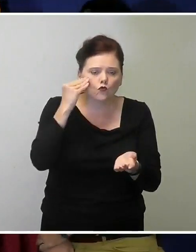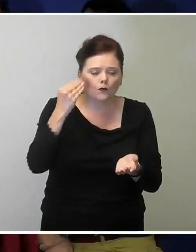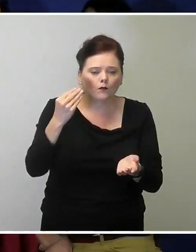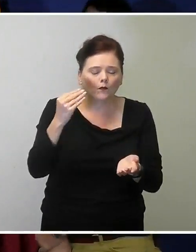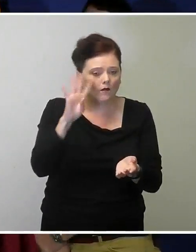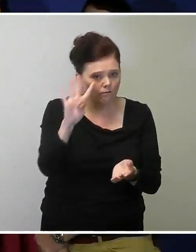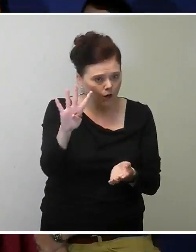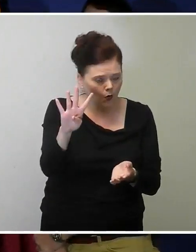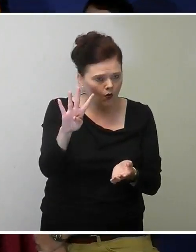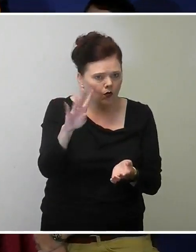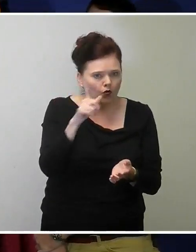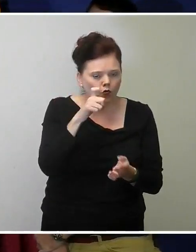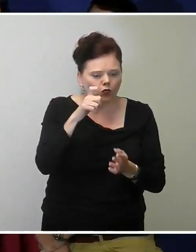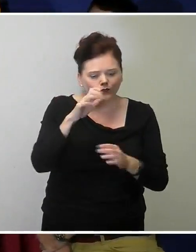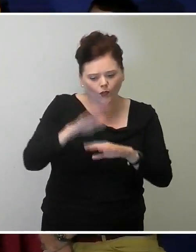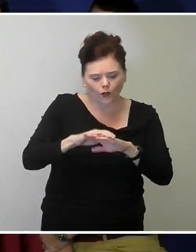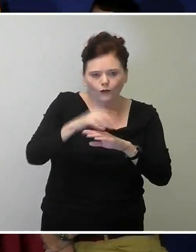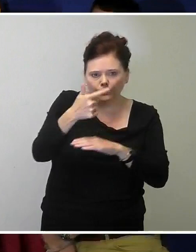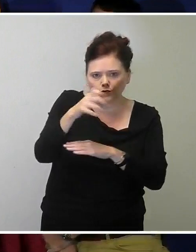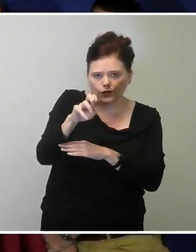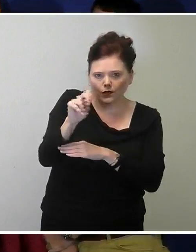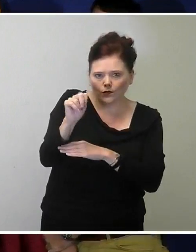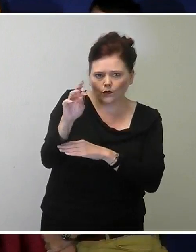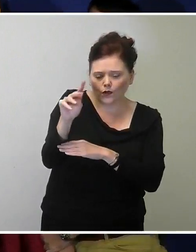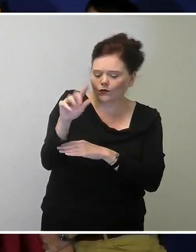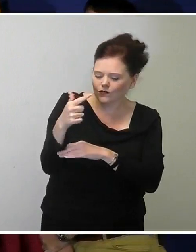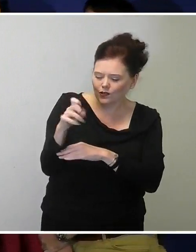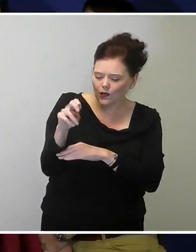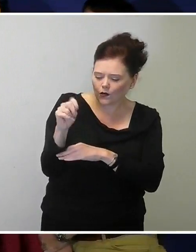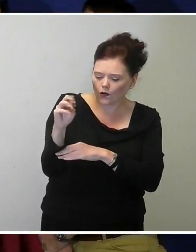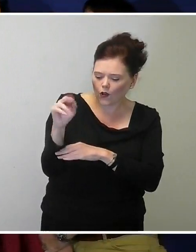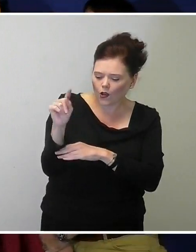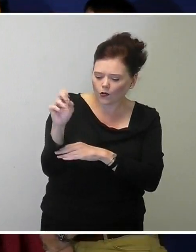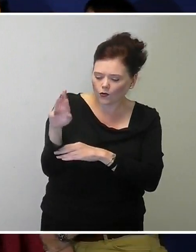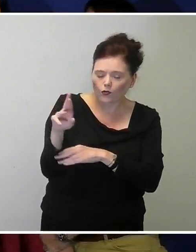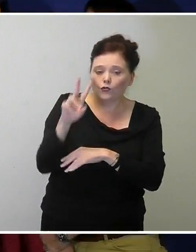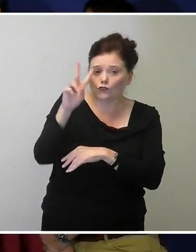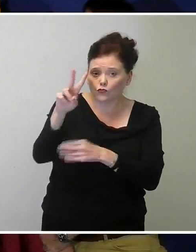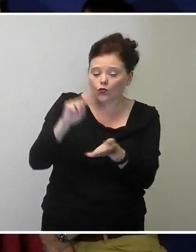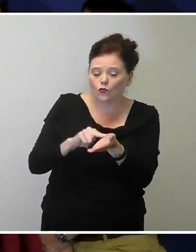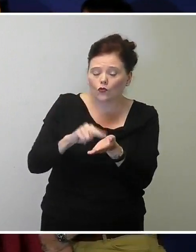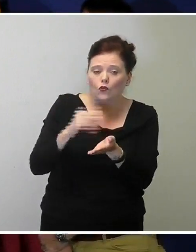SO FAR ASSESSMENT TEAMS WHO HAVE BEEN WORK ALL DAY TODAY REPORT NURSING HOMES.